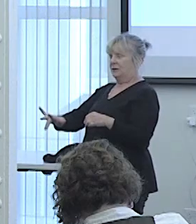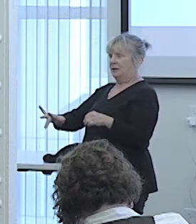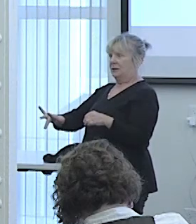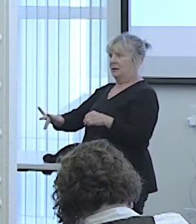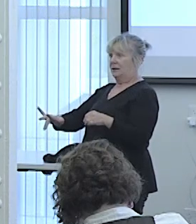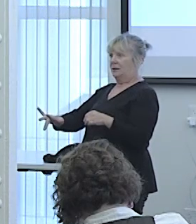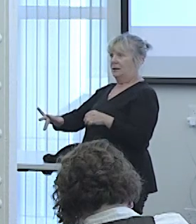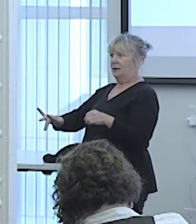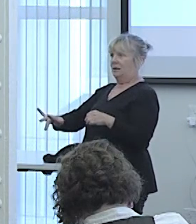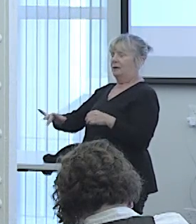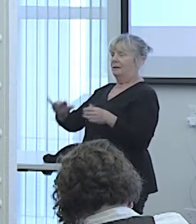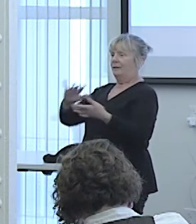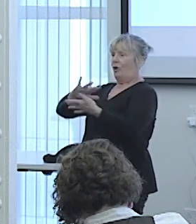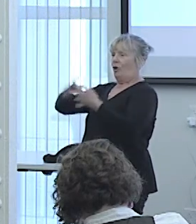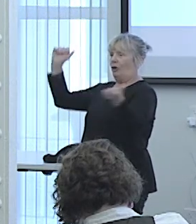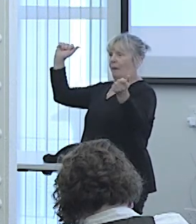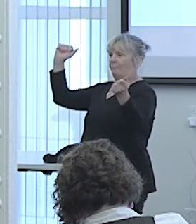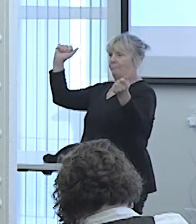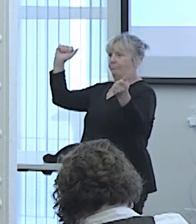the hook up will be, basically.